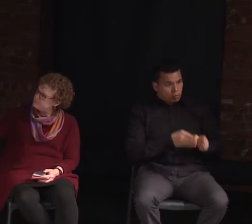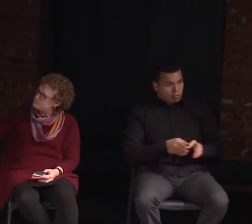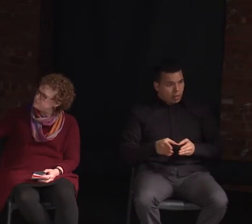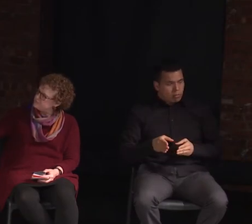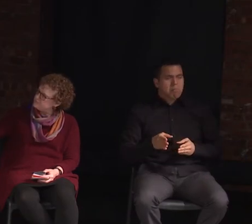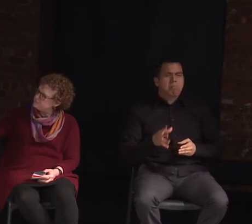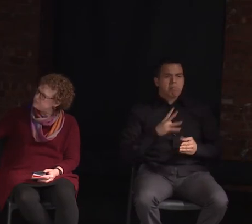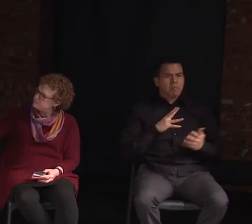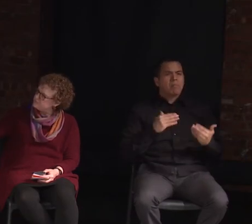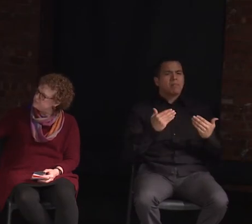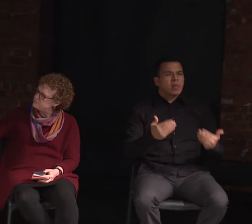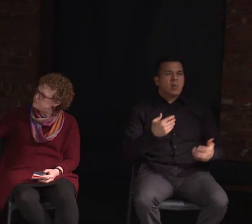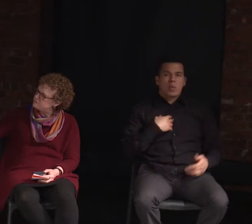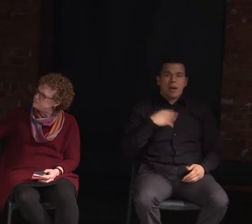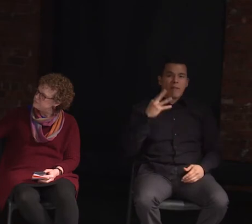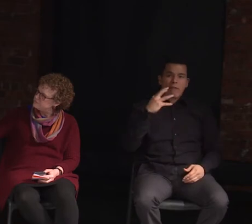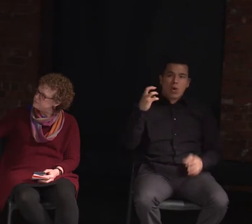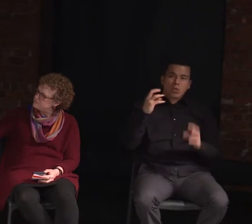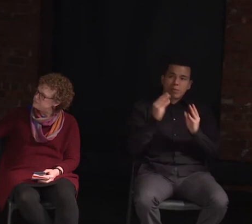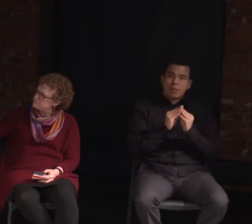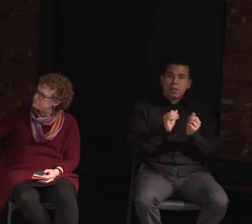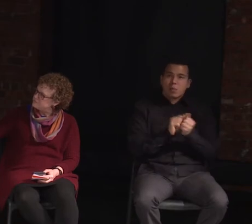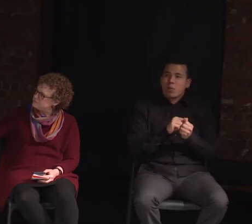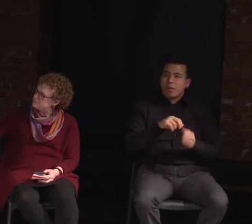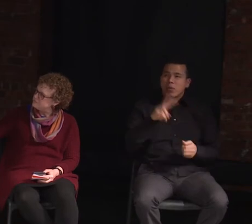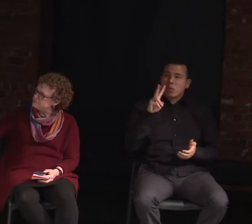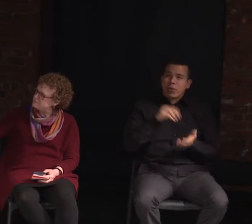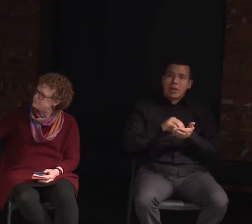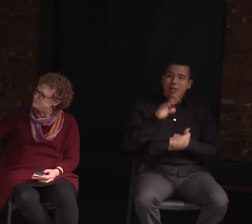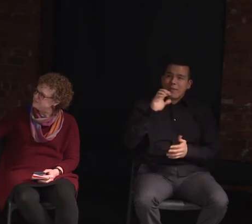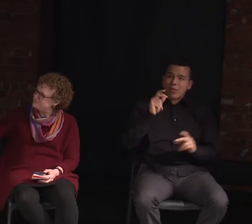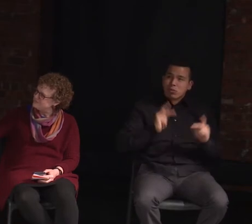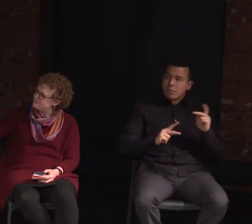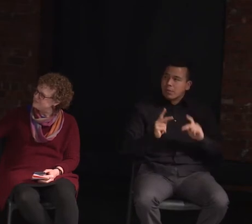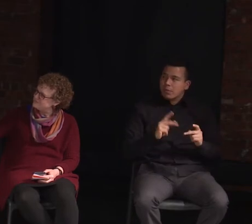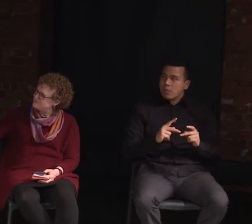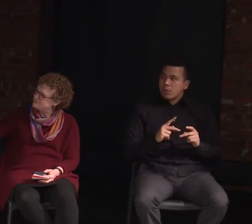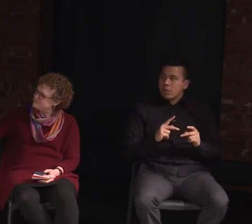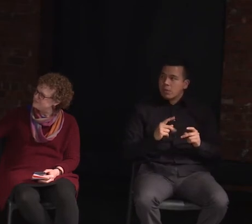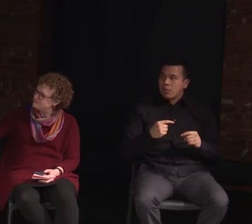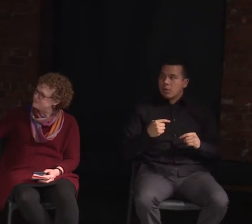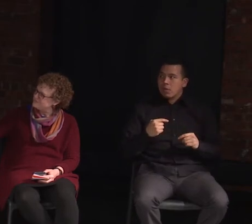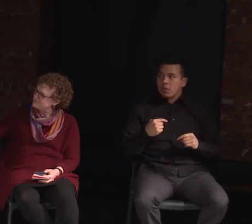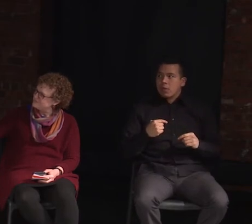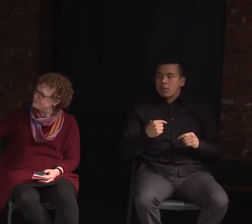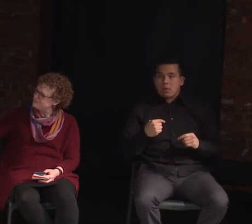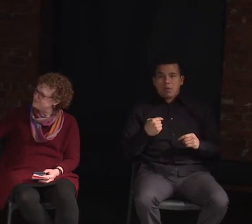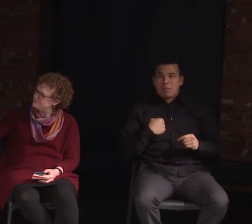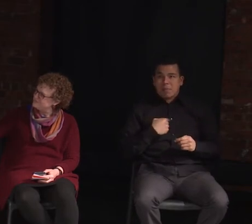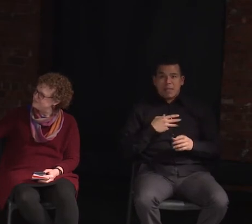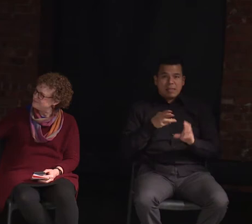We had 400 meetings with 25,000 people. I don't have to tell to Eddie who was at probably 200 of them. I was probably at 100 of those meetings.